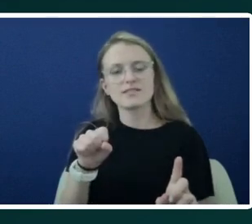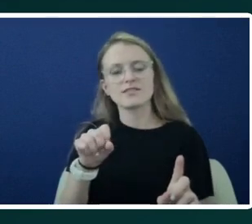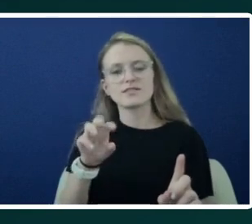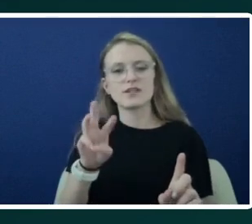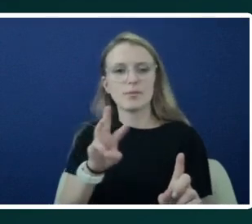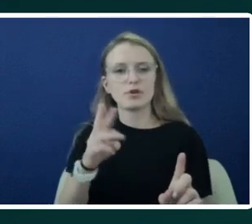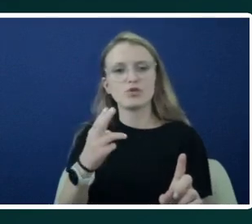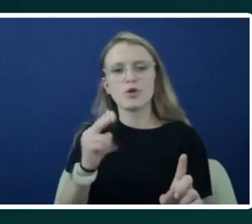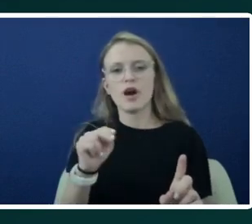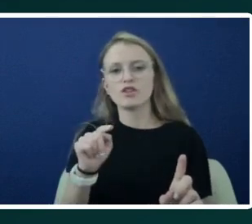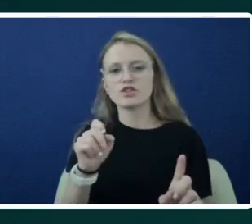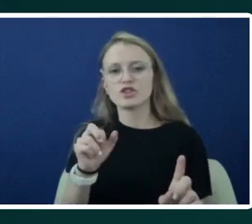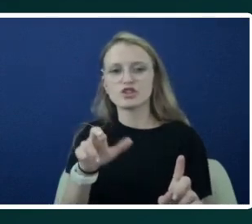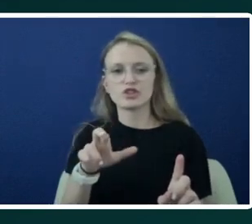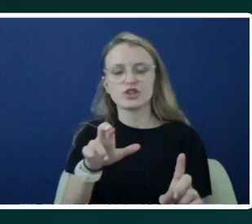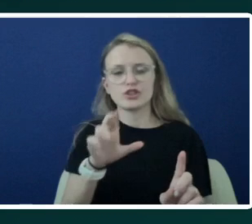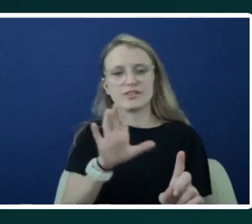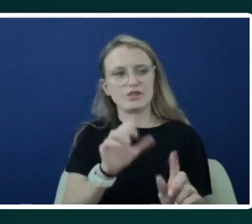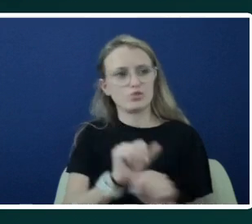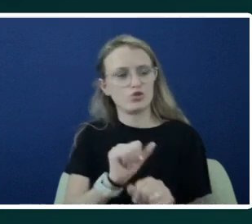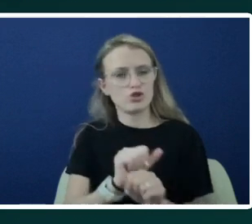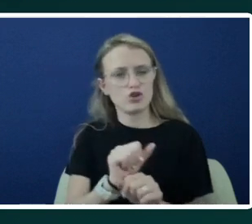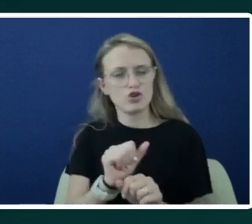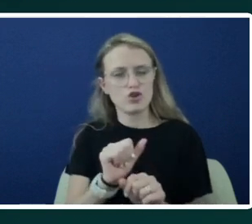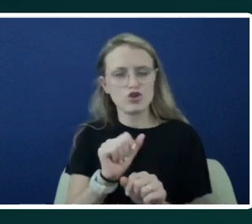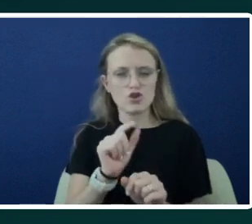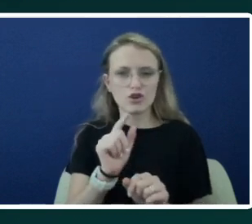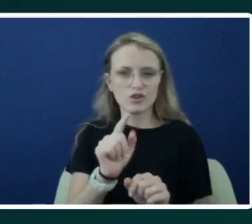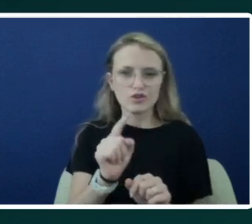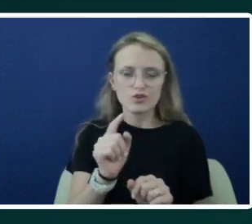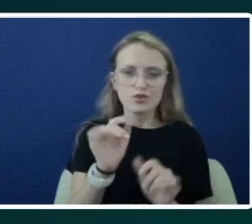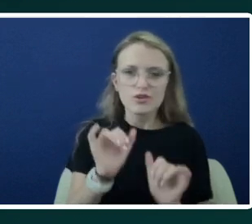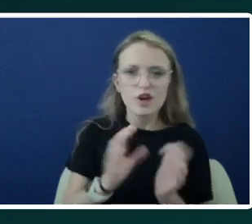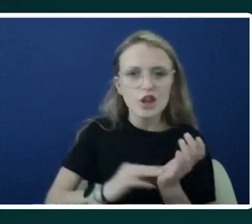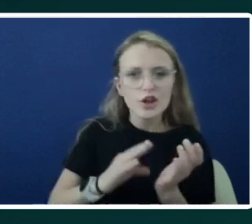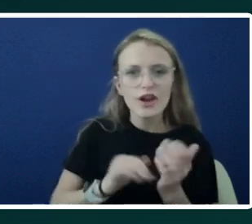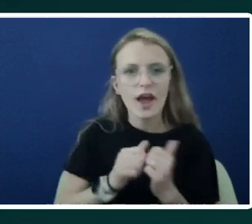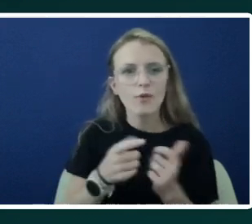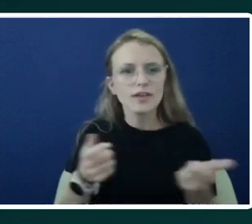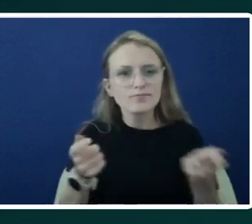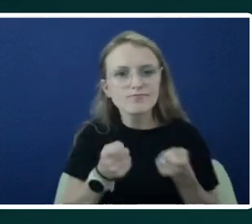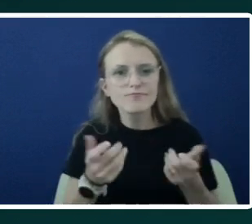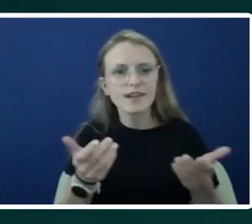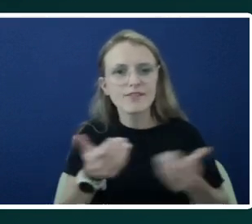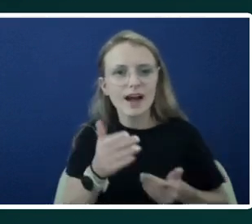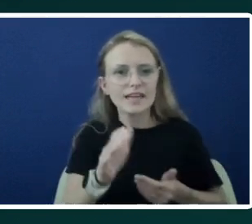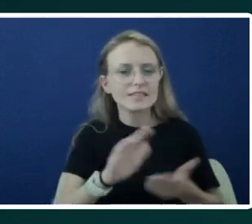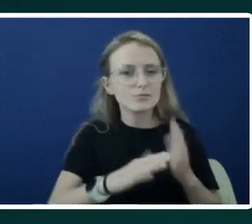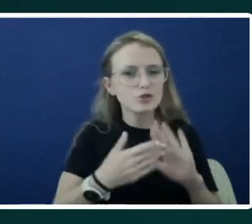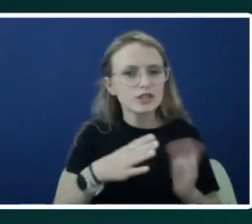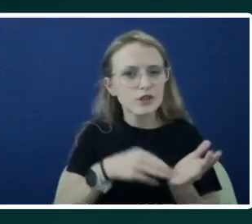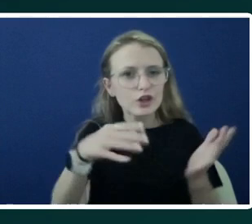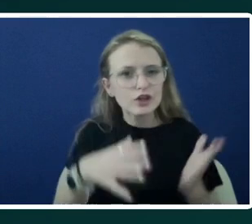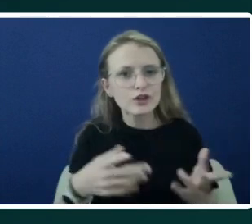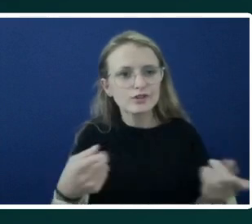about how he invited his community of learners in and invited them to tell stories through dioramas